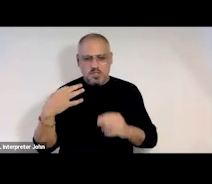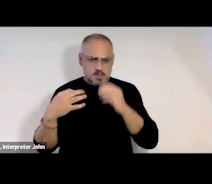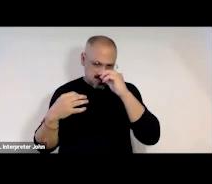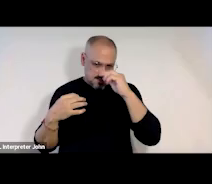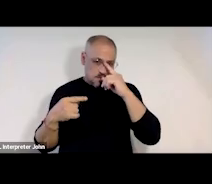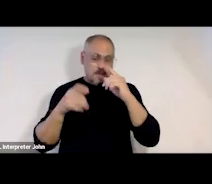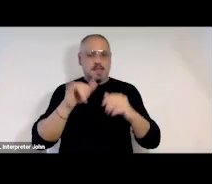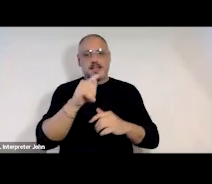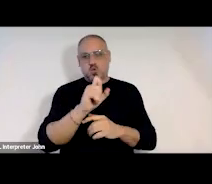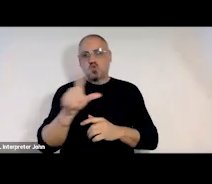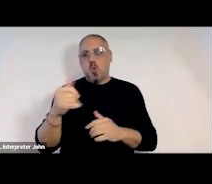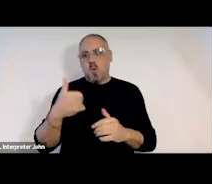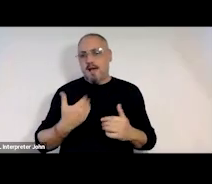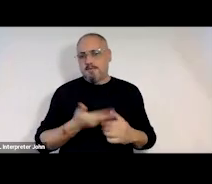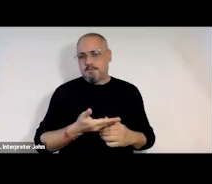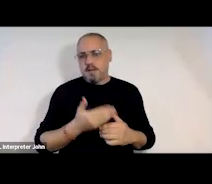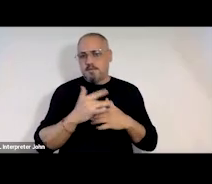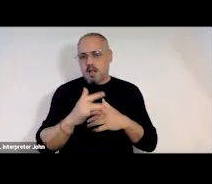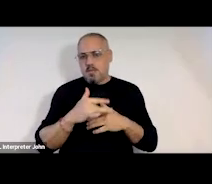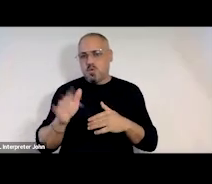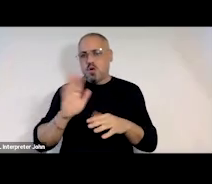that we have available on our website.